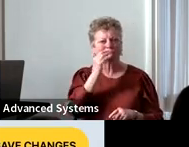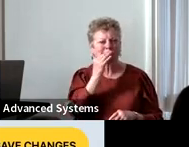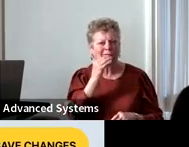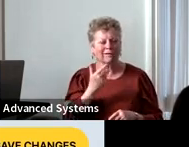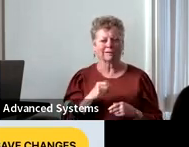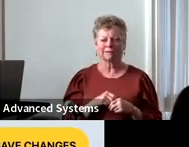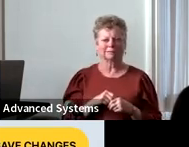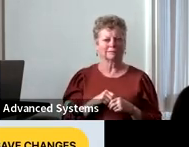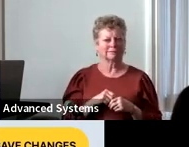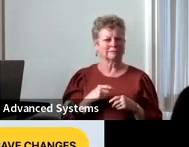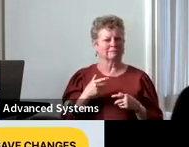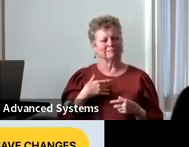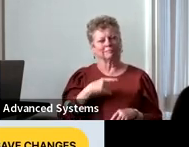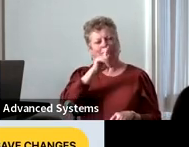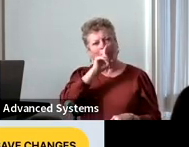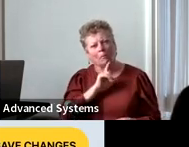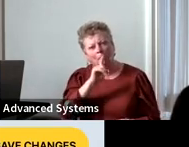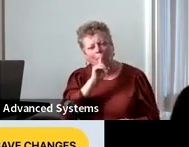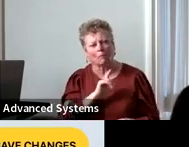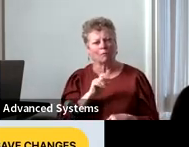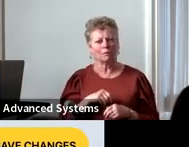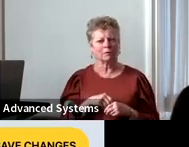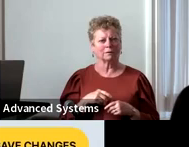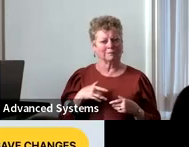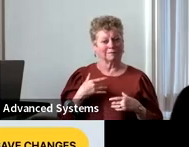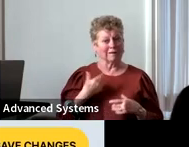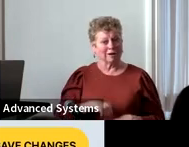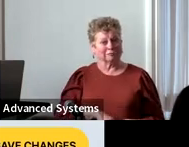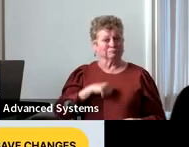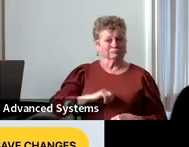experiences of loneliness, low confidence in institutions,